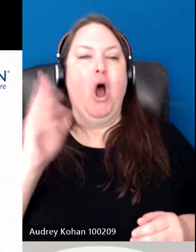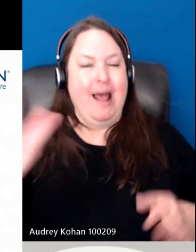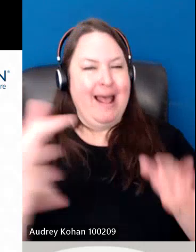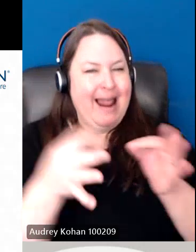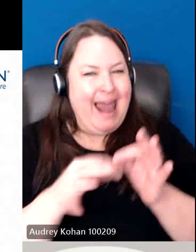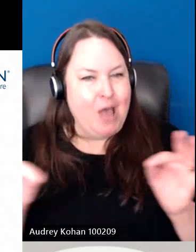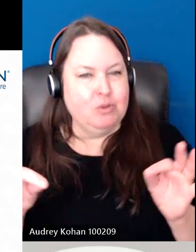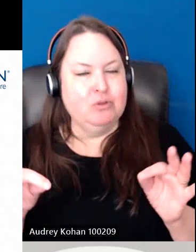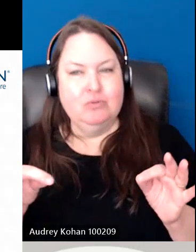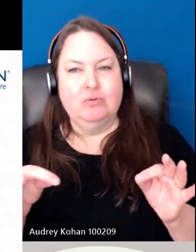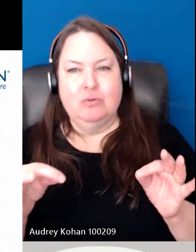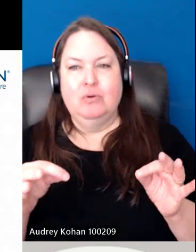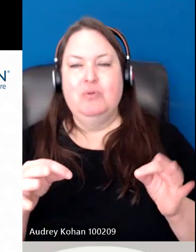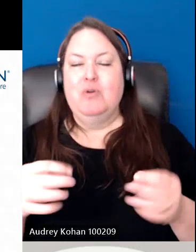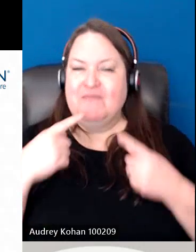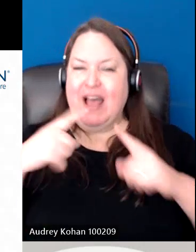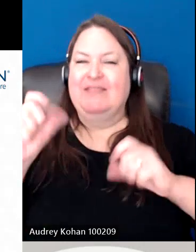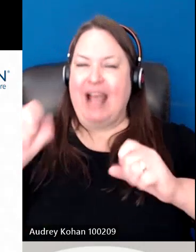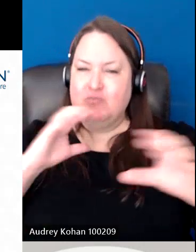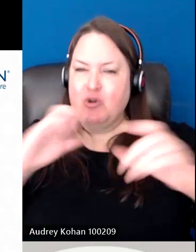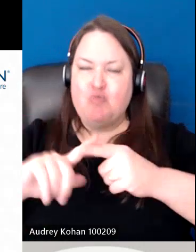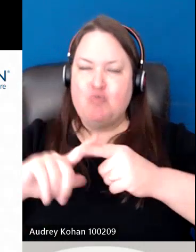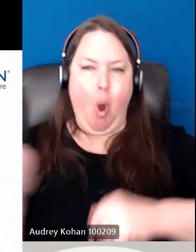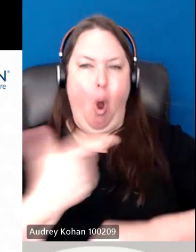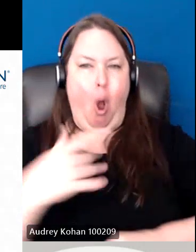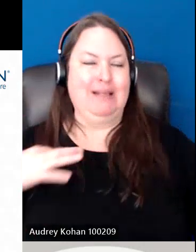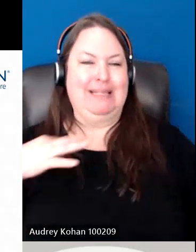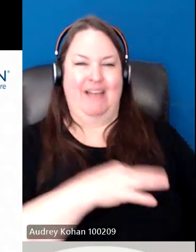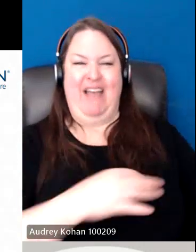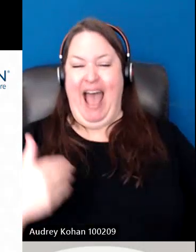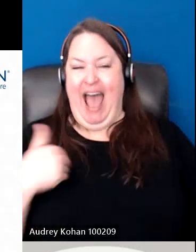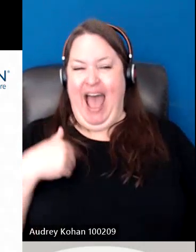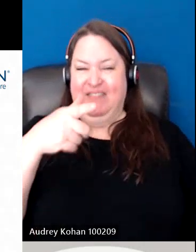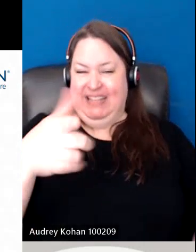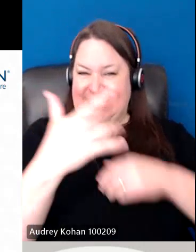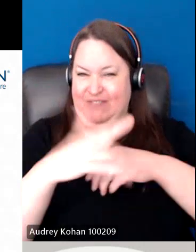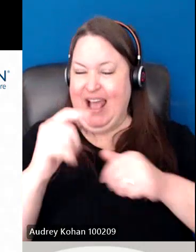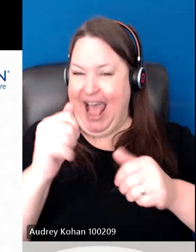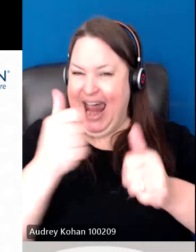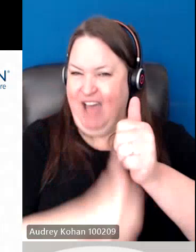so it's effectively communicated to all staff so having this available at every registration desk